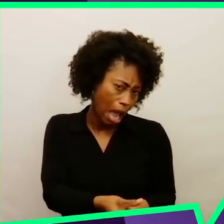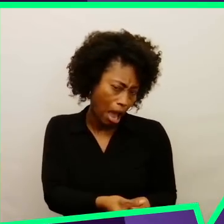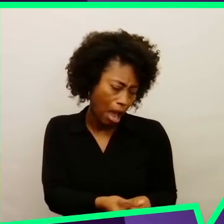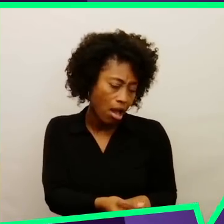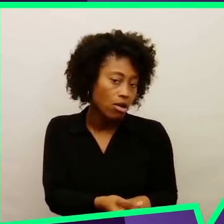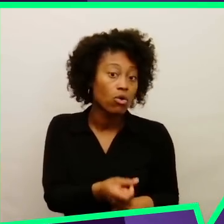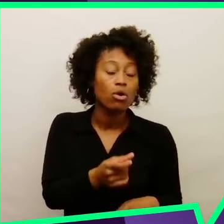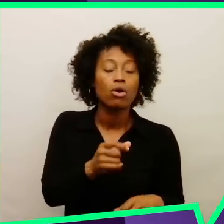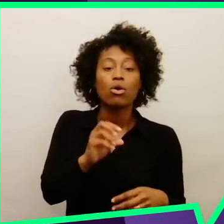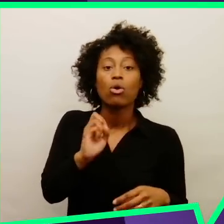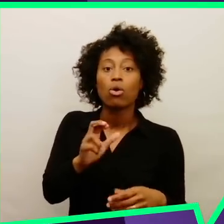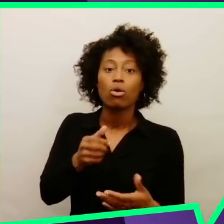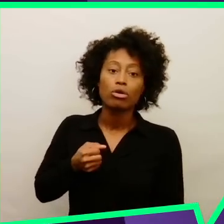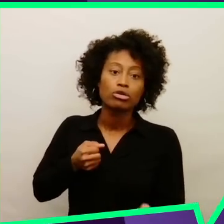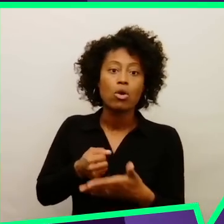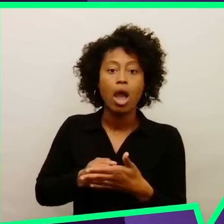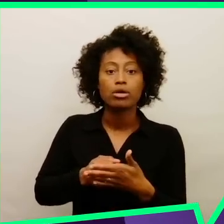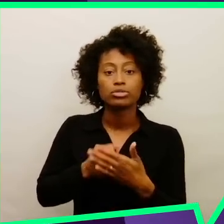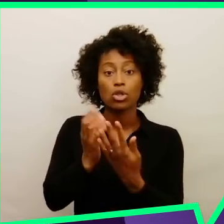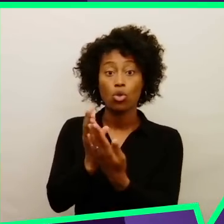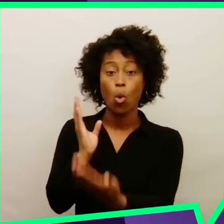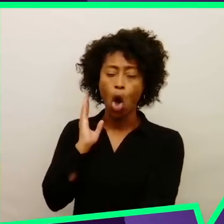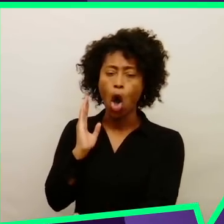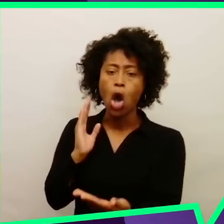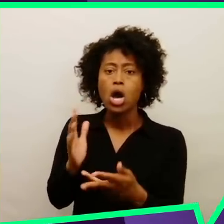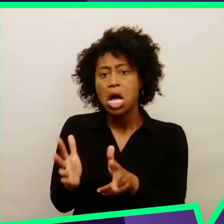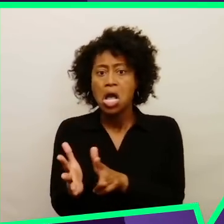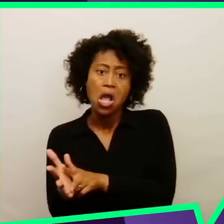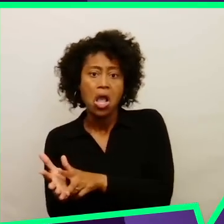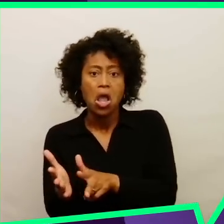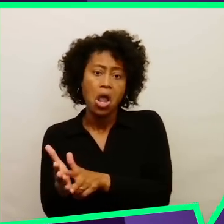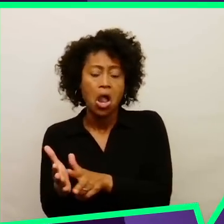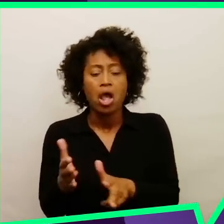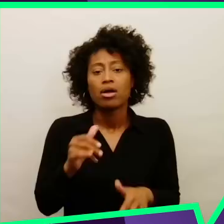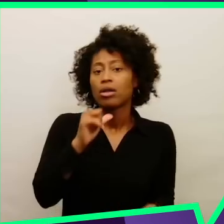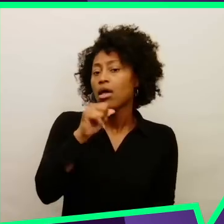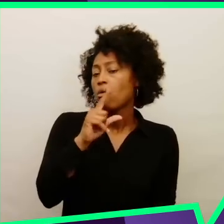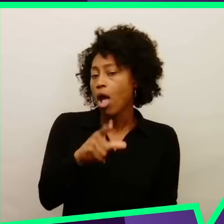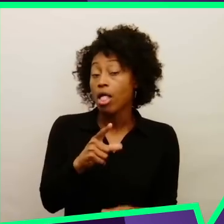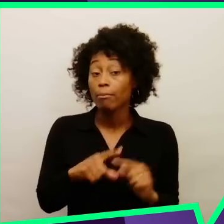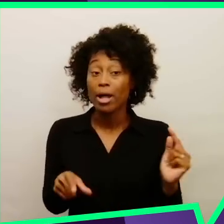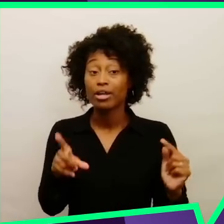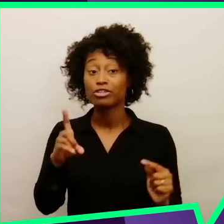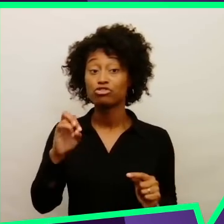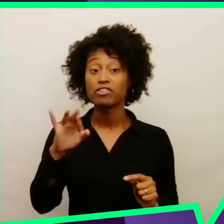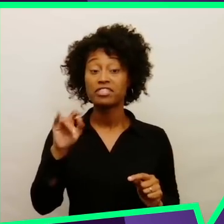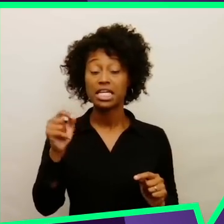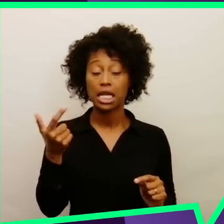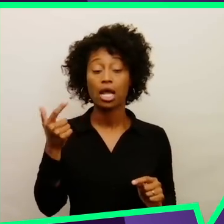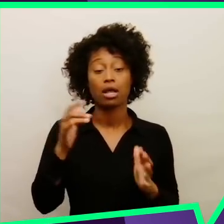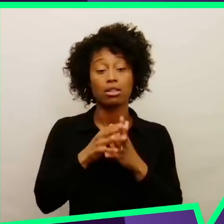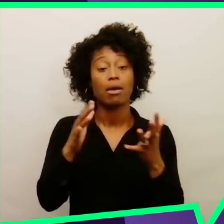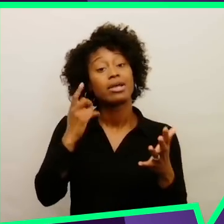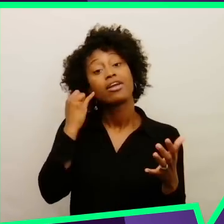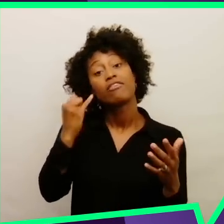or crashing onto the side walls or anything like that. So they're drifting a lot. But the more that you drift, the easier it's going to get,